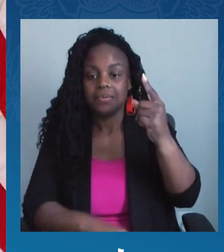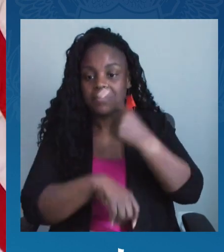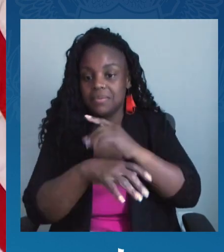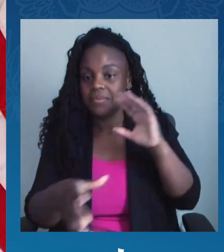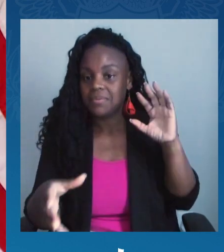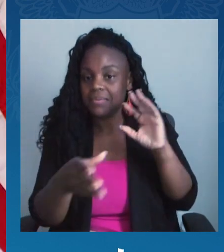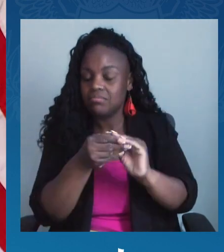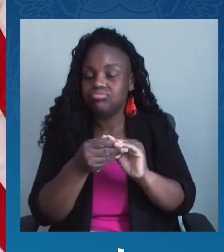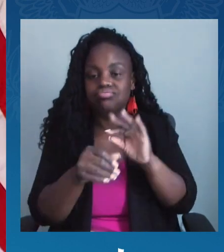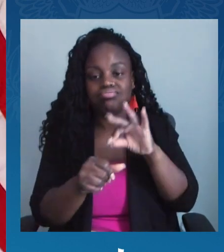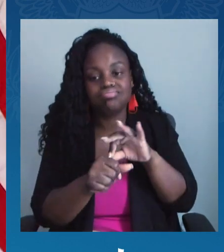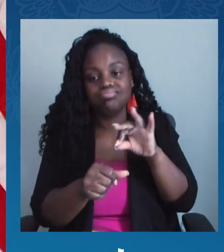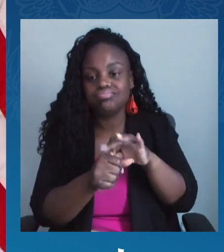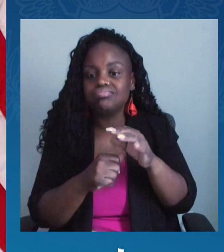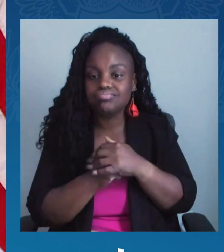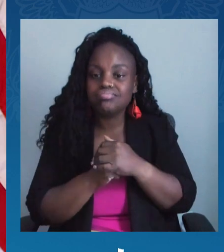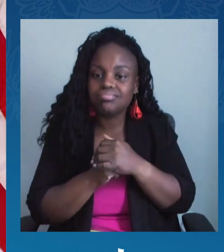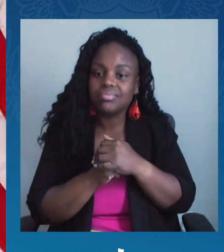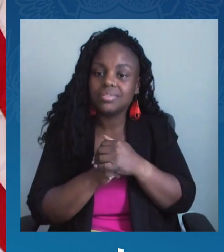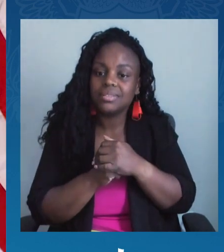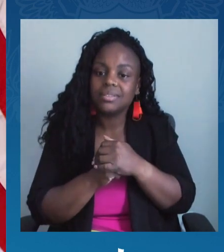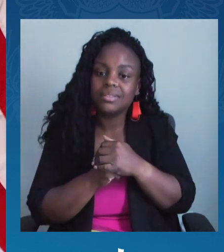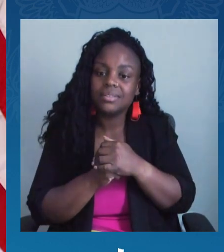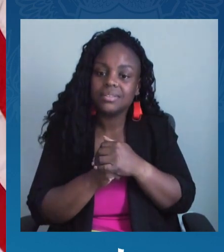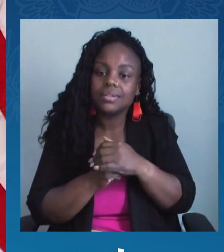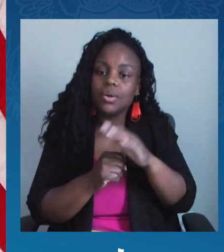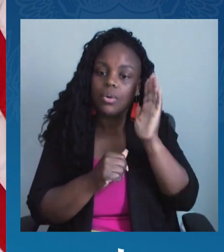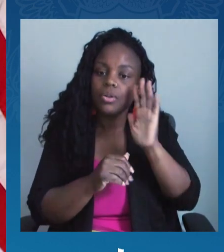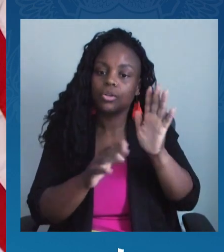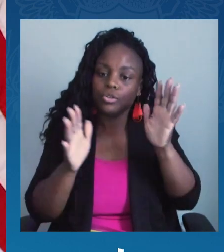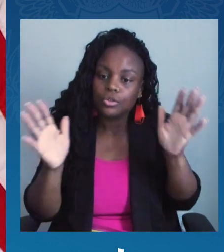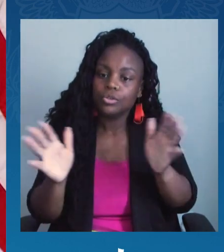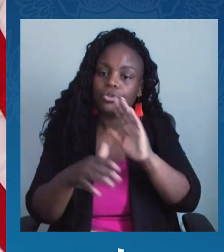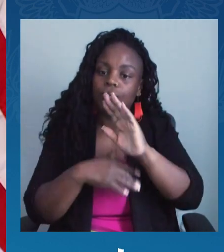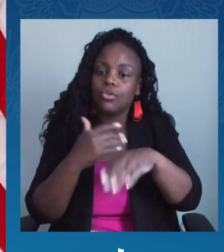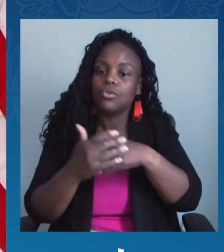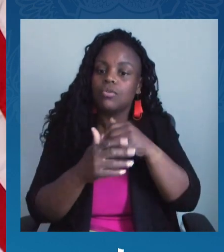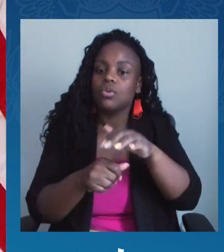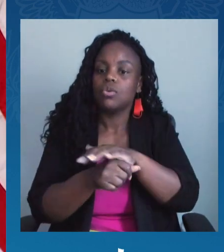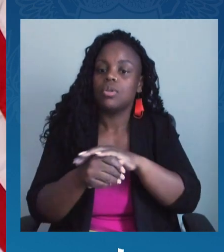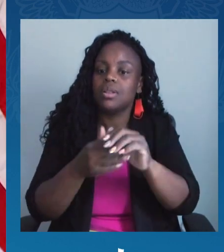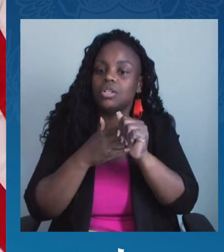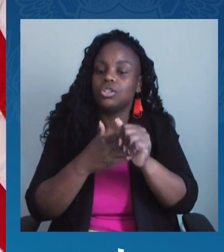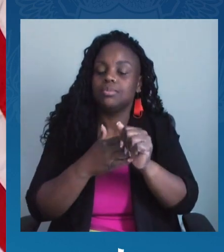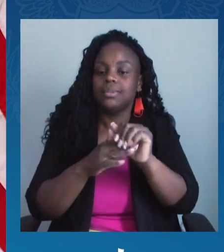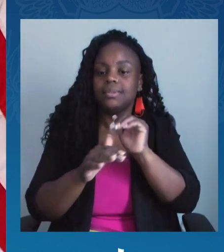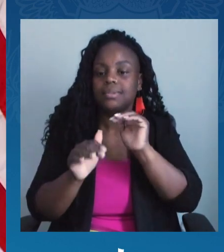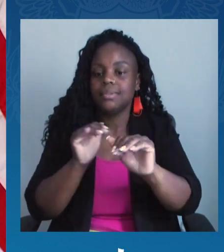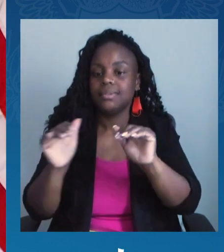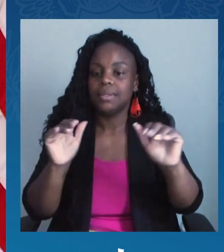I would encourage all of the local leaders to remind people of why these elections matter.